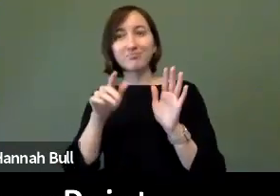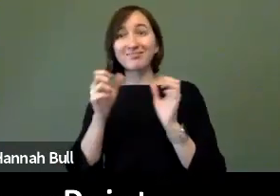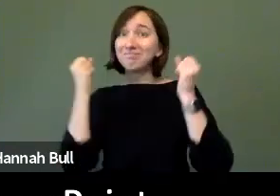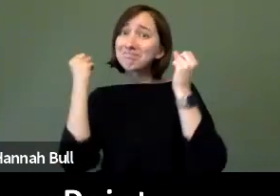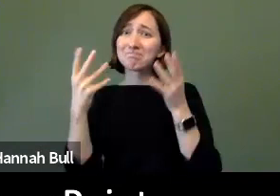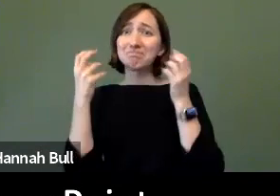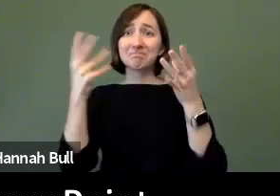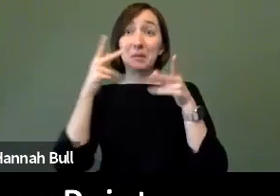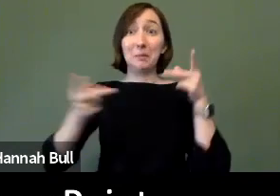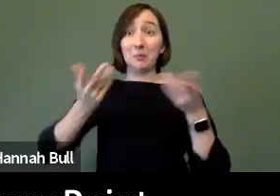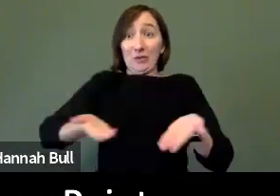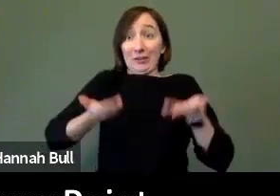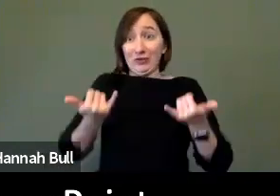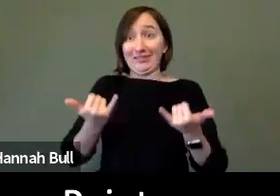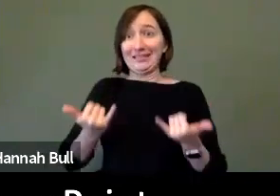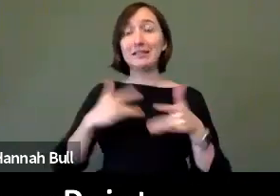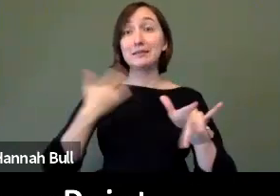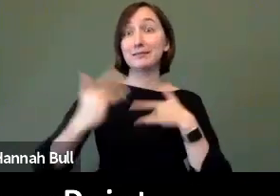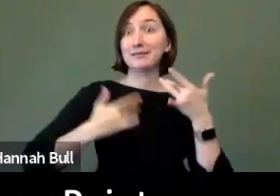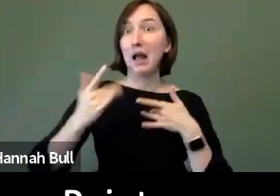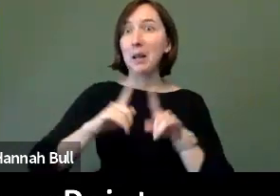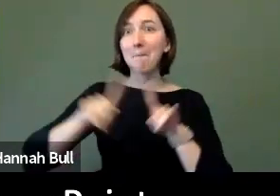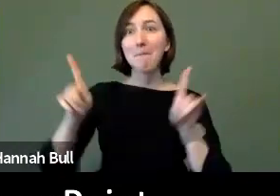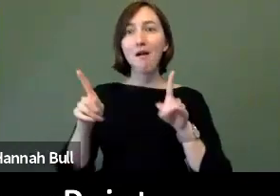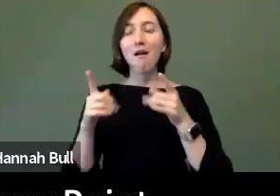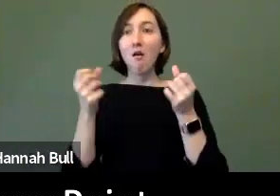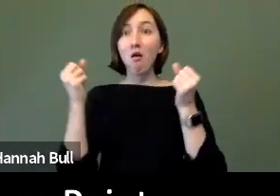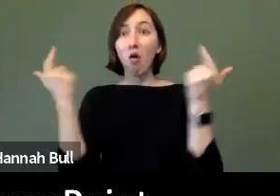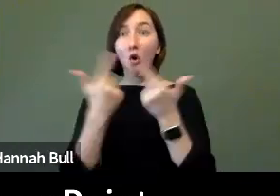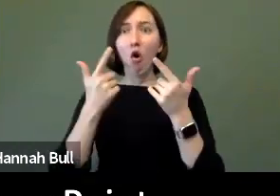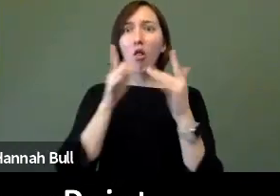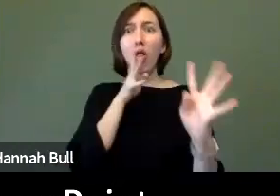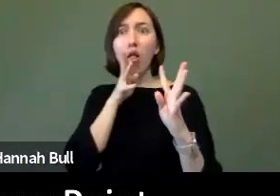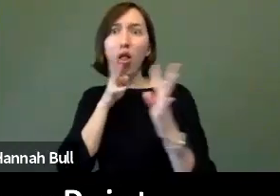which we're excited about and we want to make sure our presenters are able to be heard by everyone.